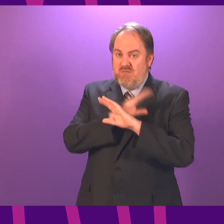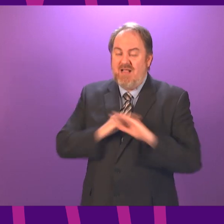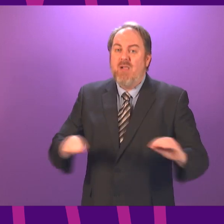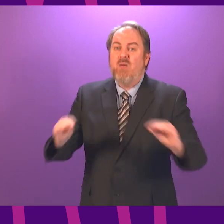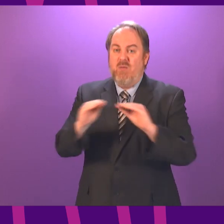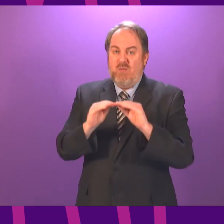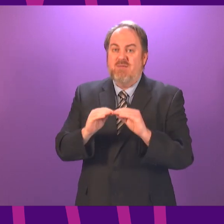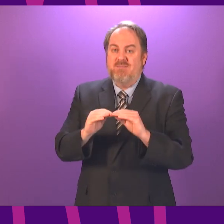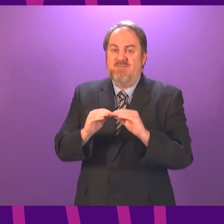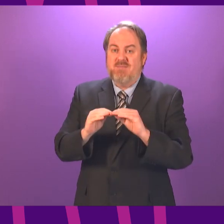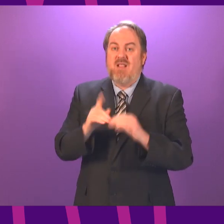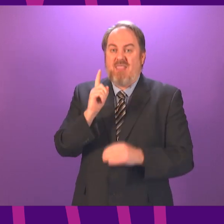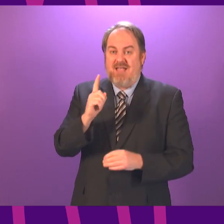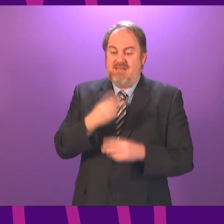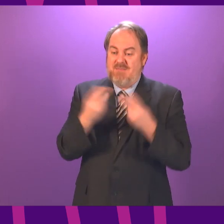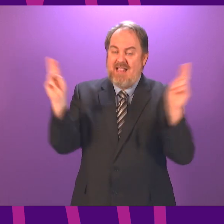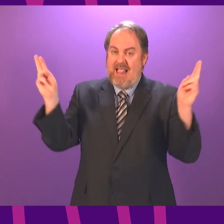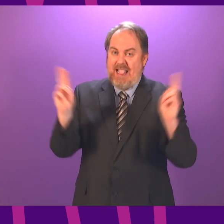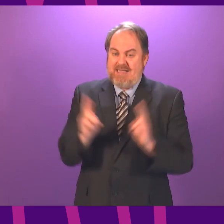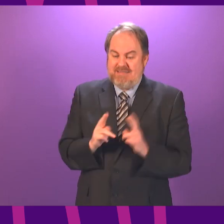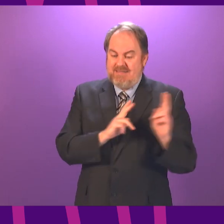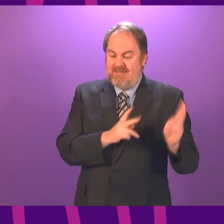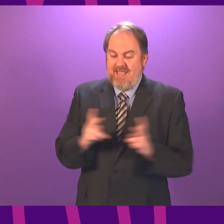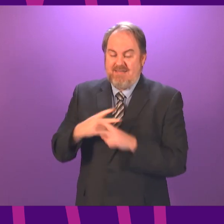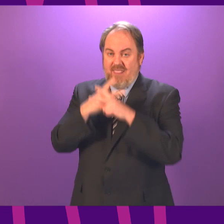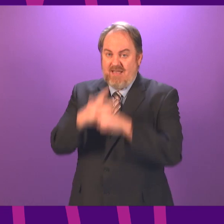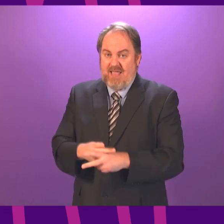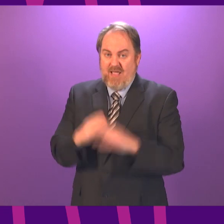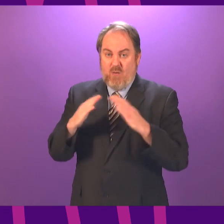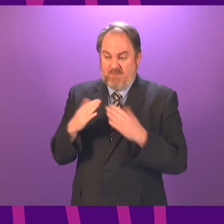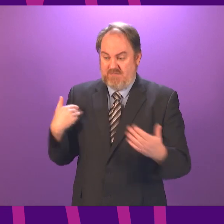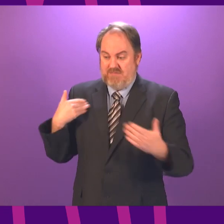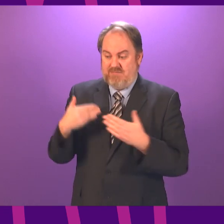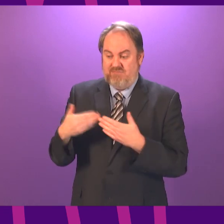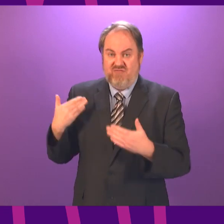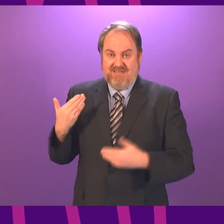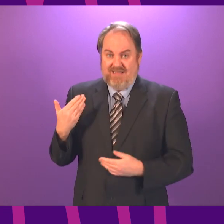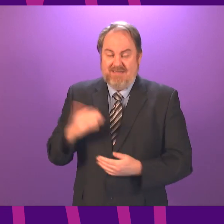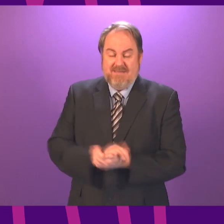on our care homes. More generally, the age breakdown of the total number of deaths in the past three weeks shows